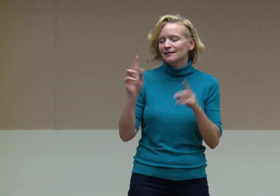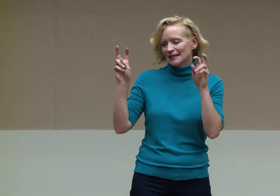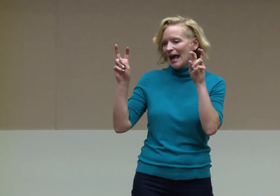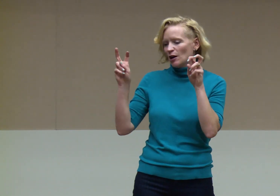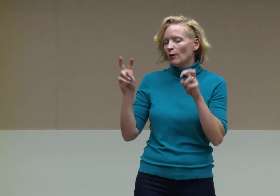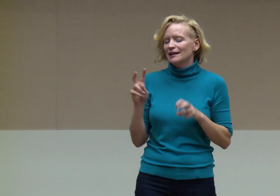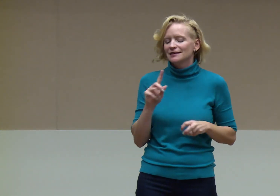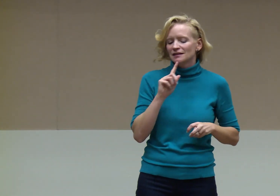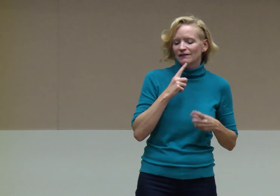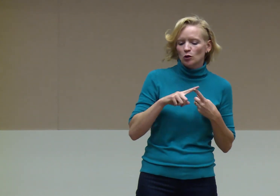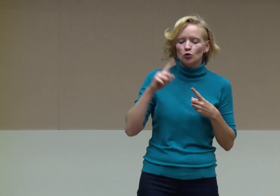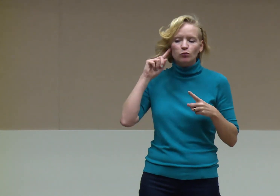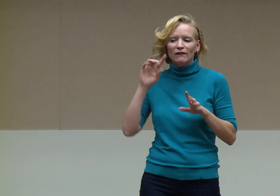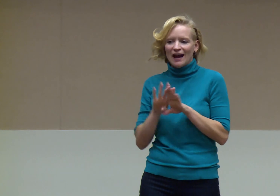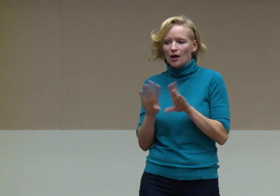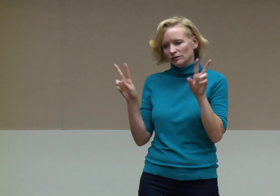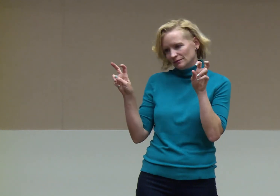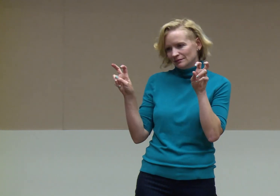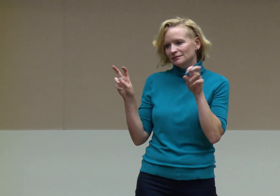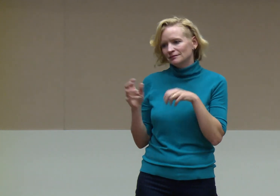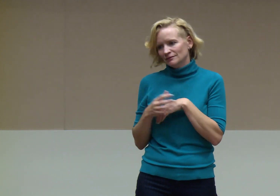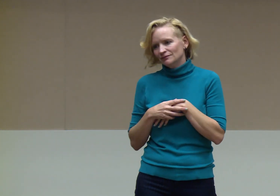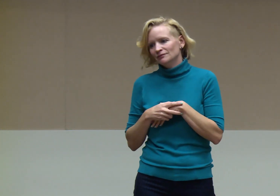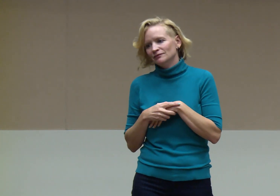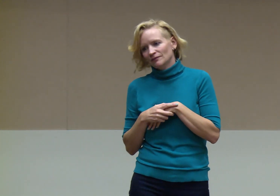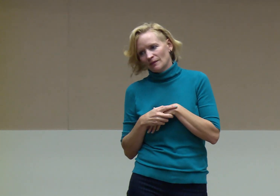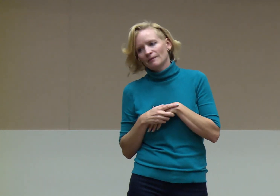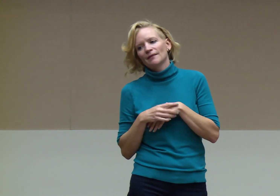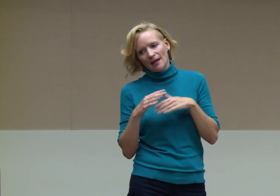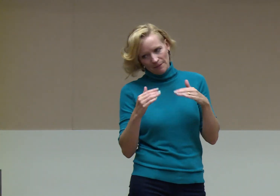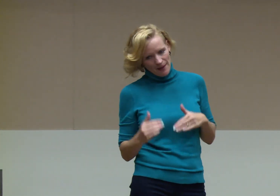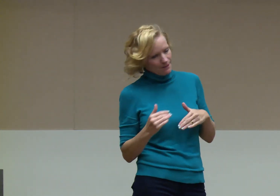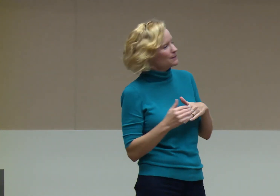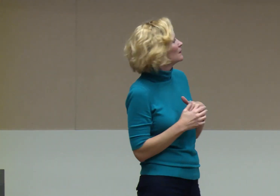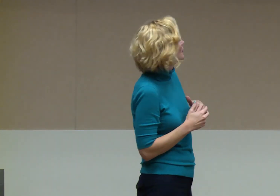I was considered severe to profound at that point.